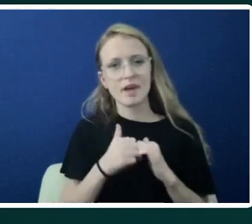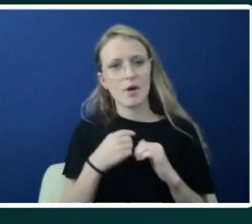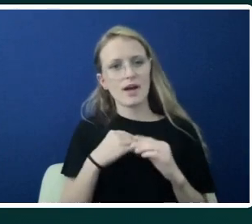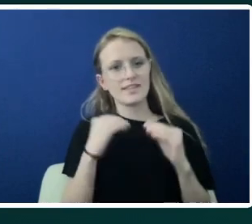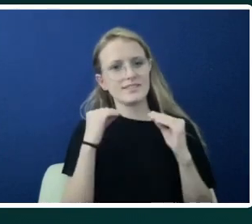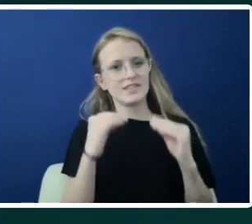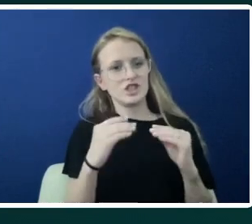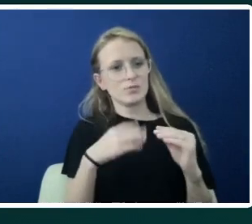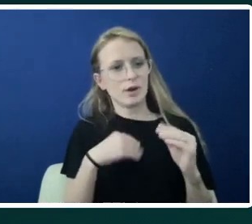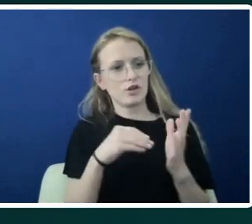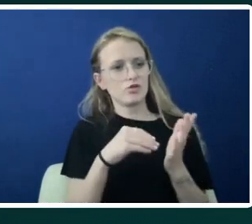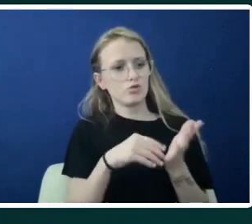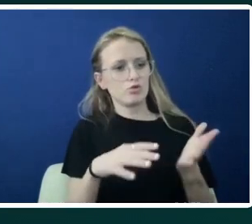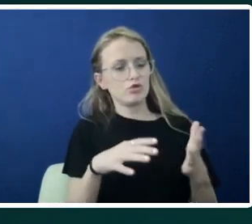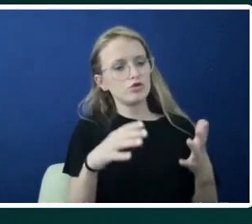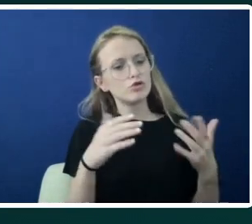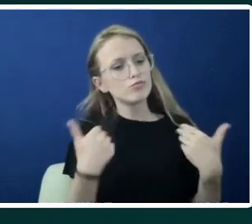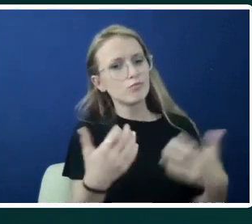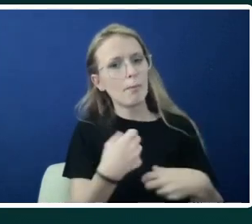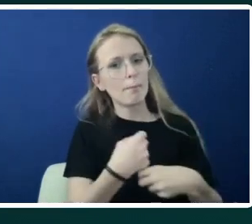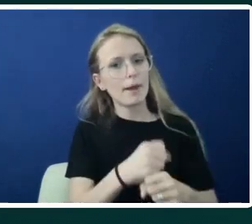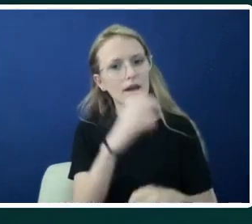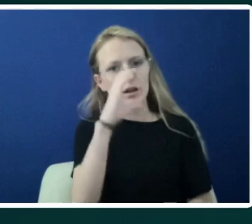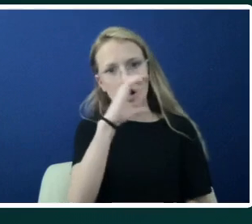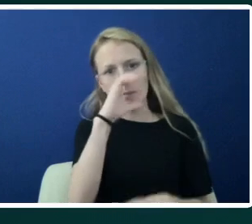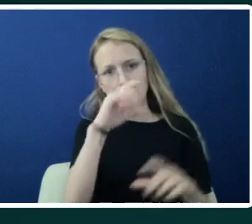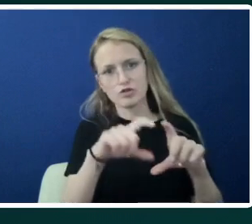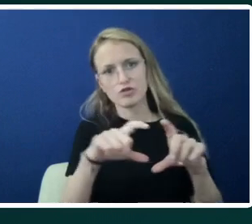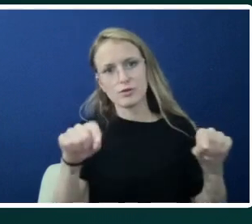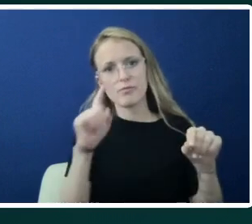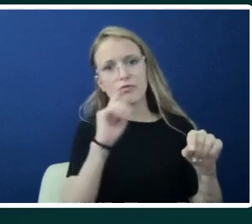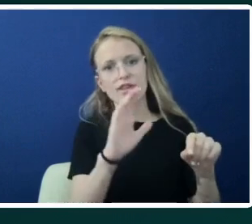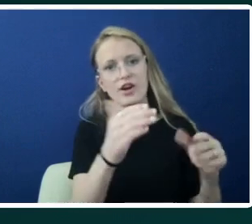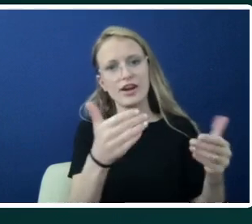them, right, to do a comic strip potentially, right, for the introduction for this project.